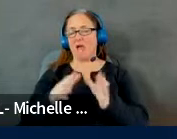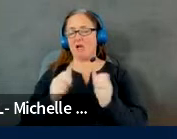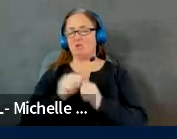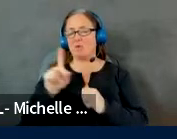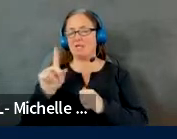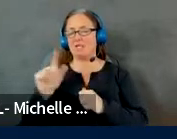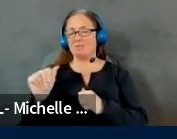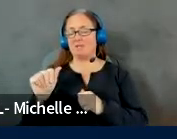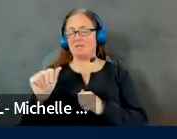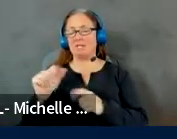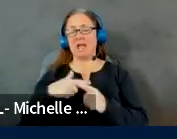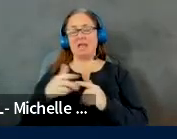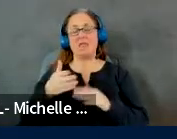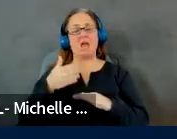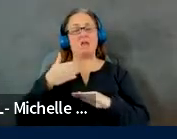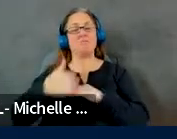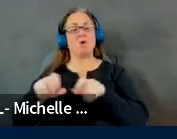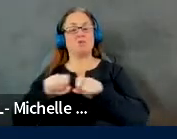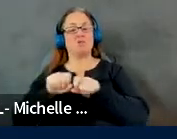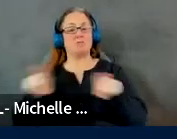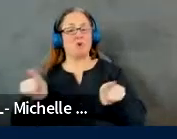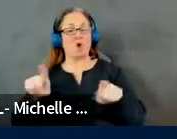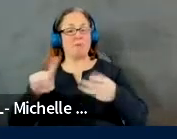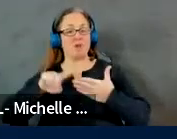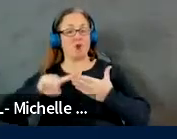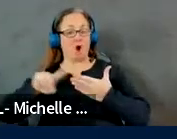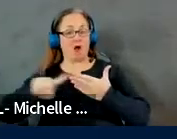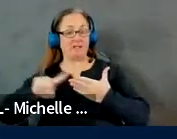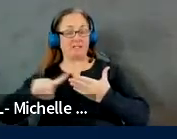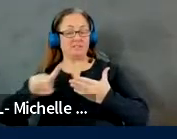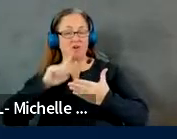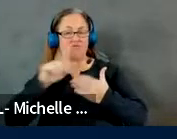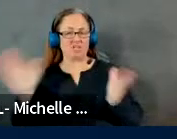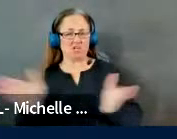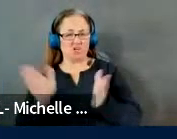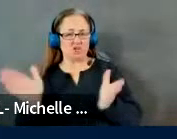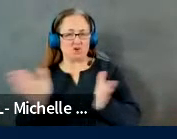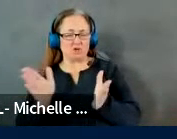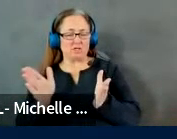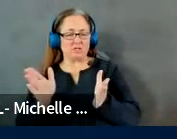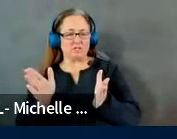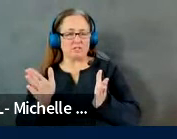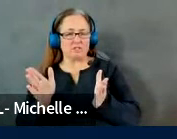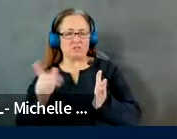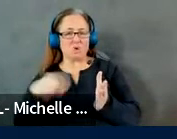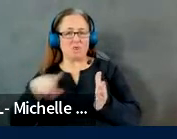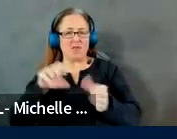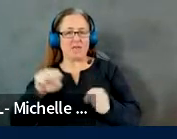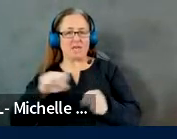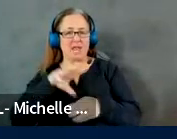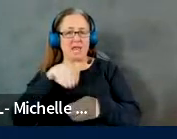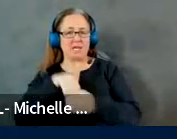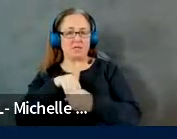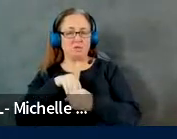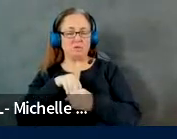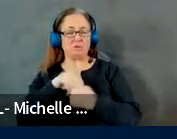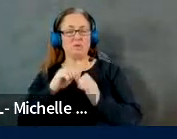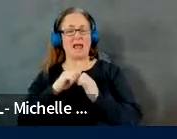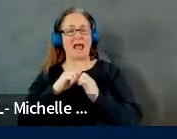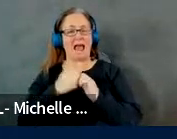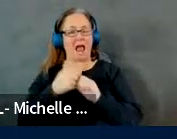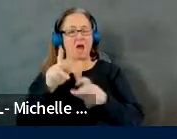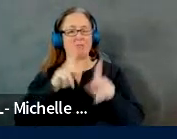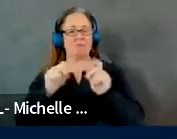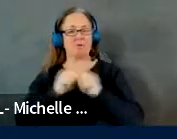post deployment audits are encouraged so that they can include how people with disabilities